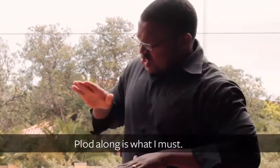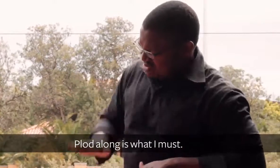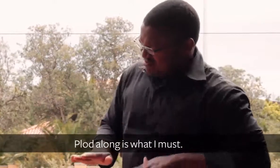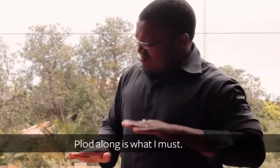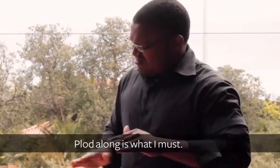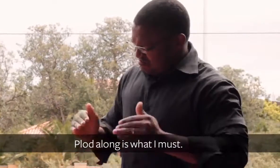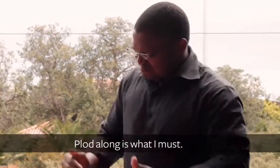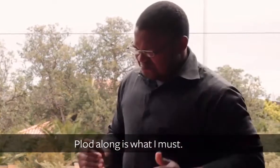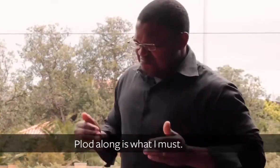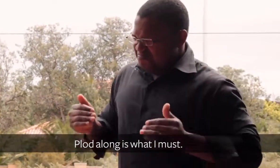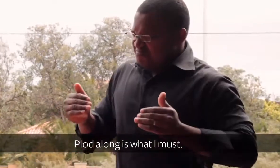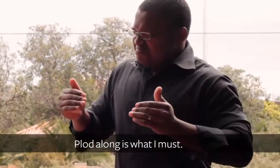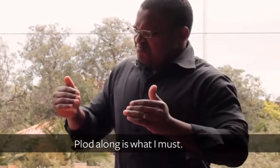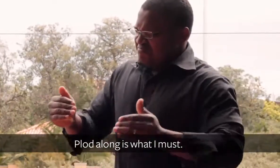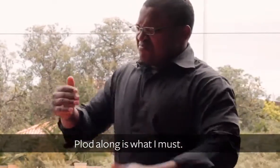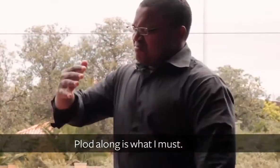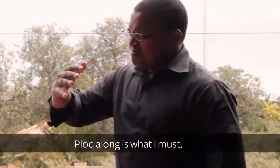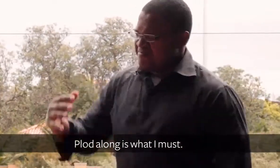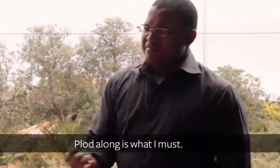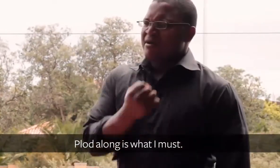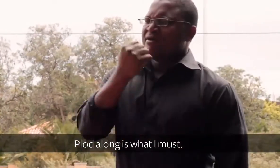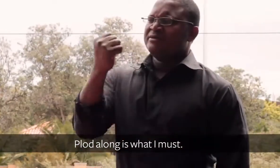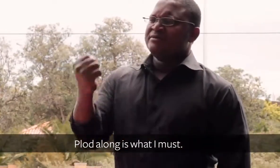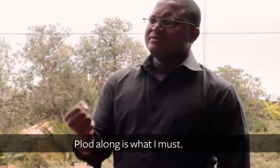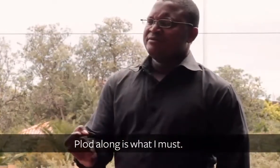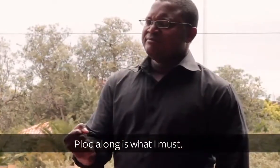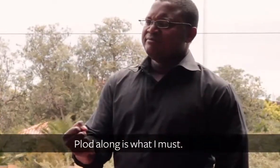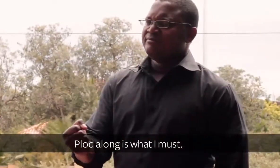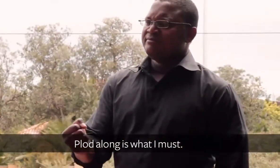plod along is what I must.